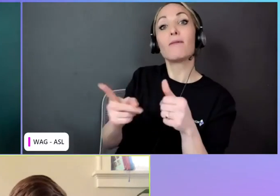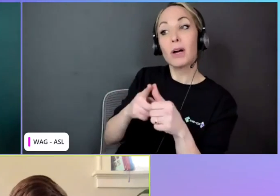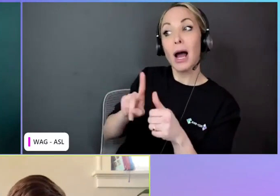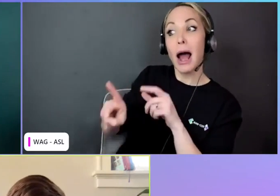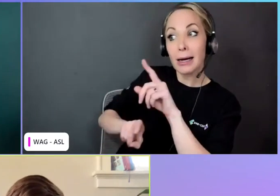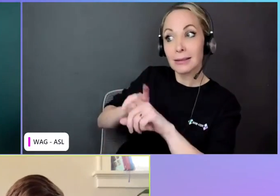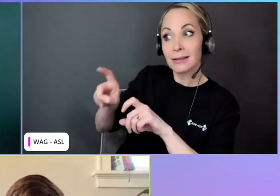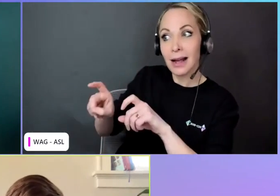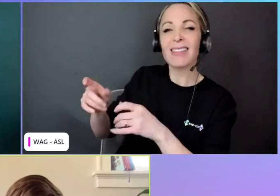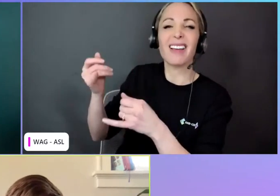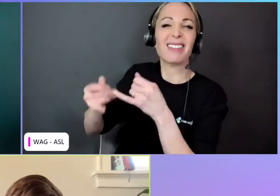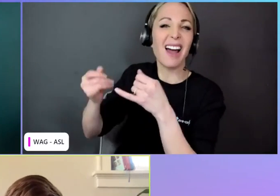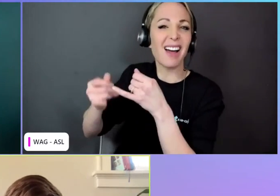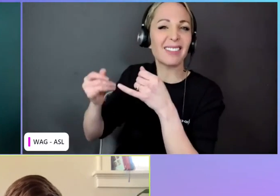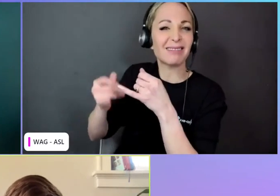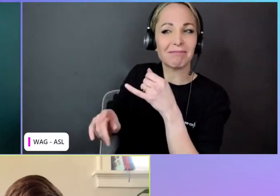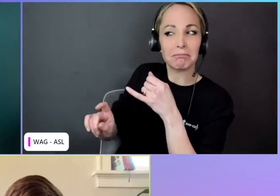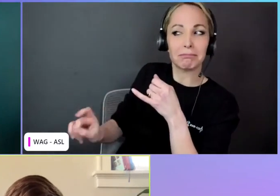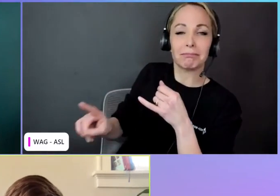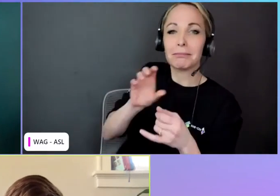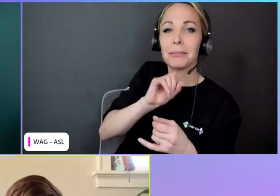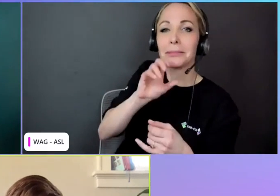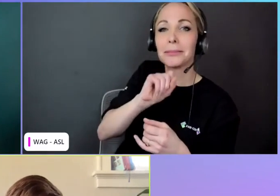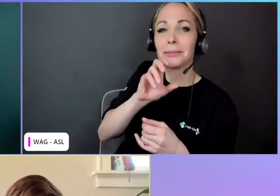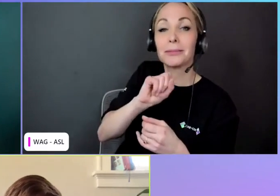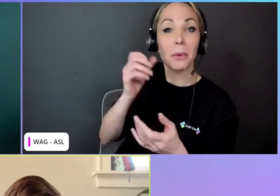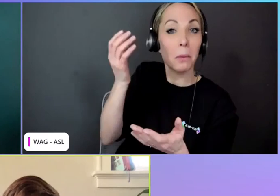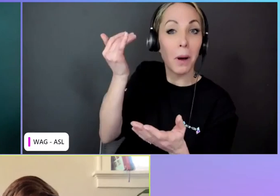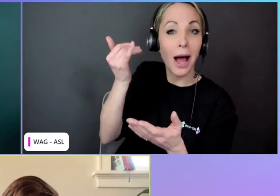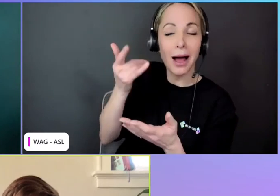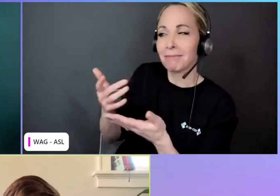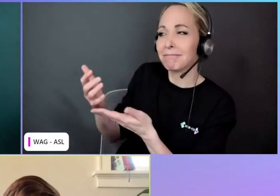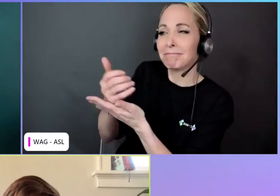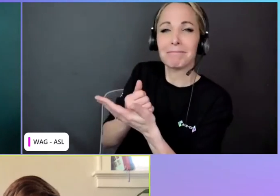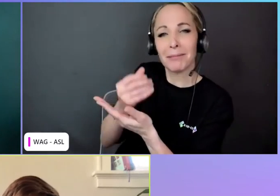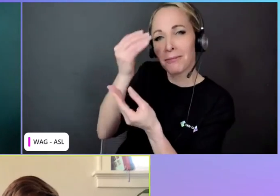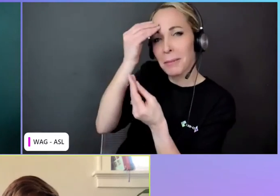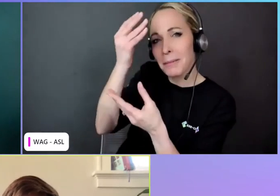survey as if you're never going to ask, and then you can ask if you need that demographic data parametric